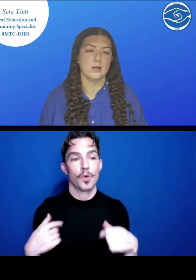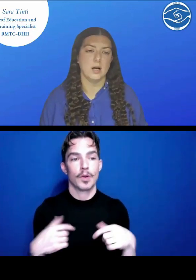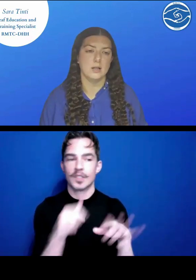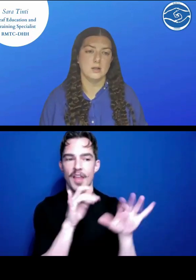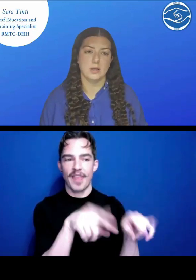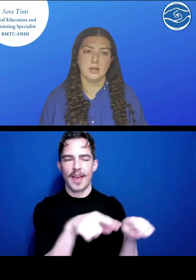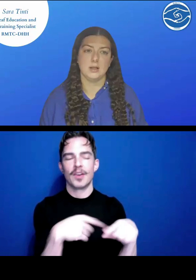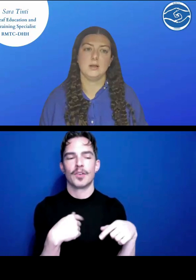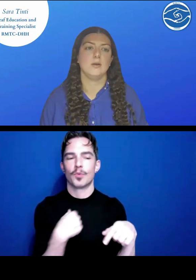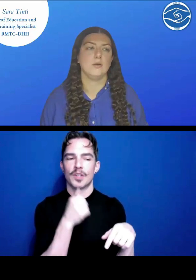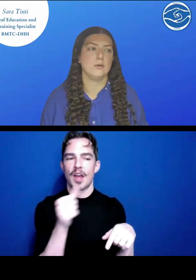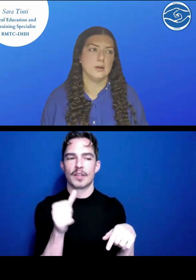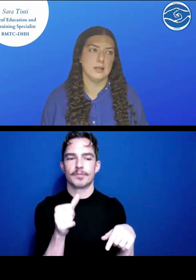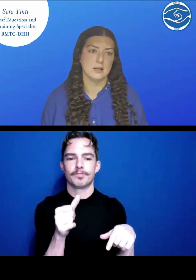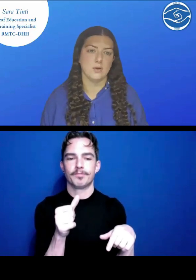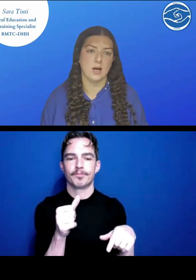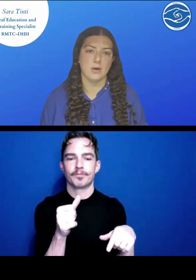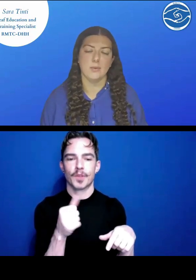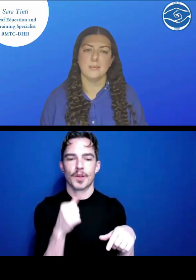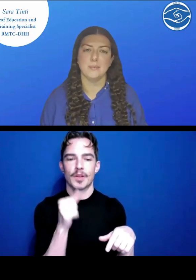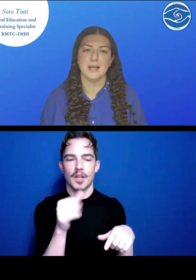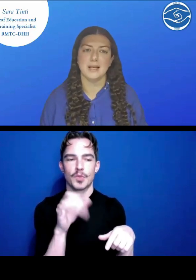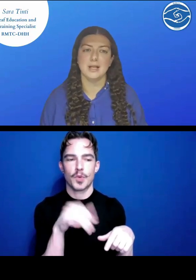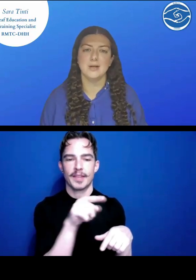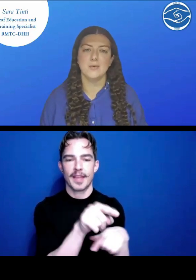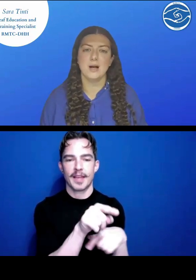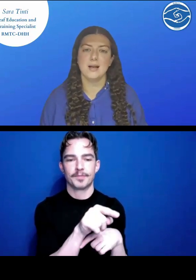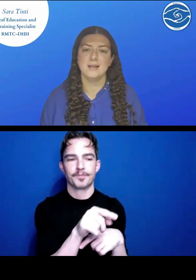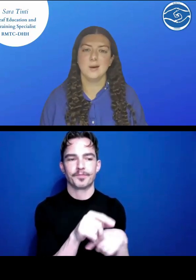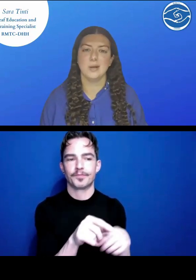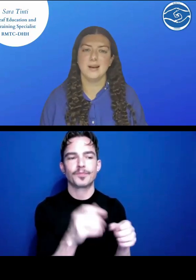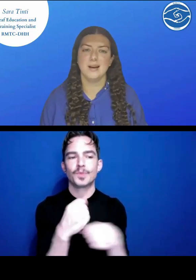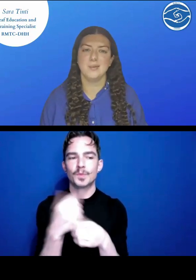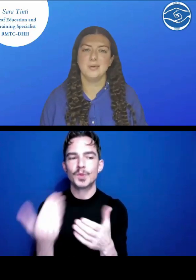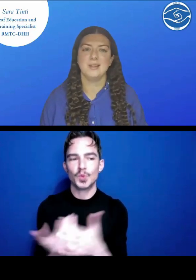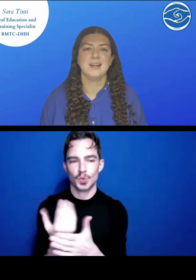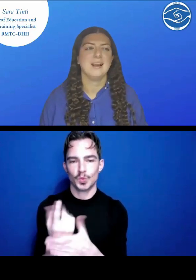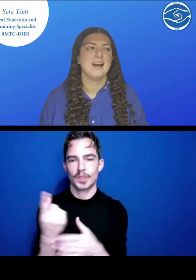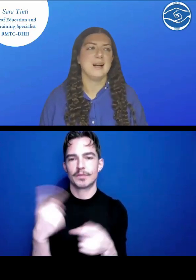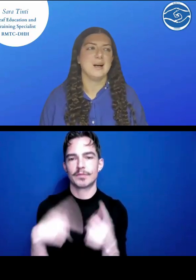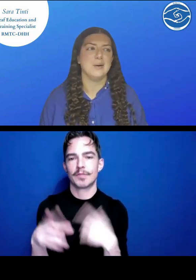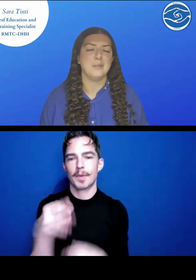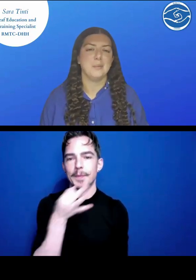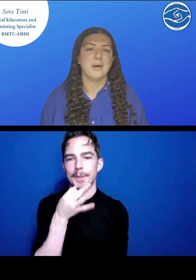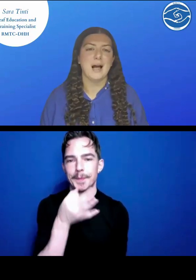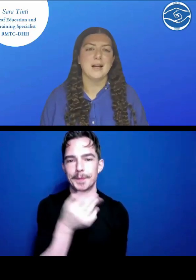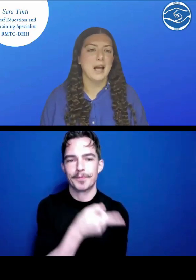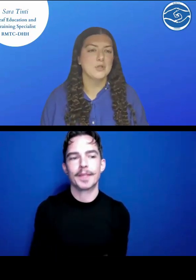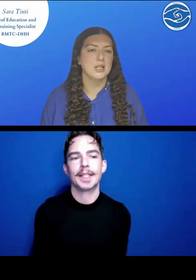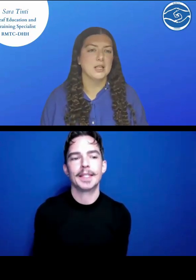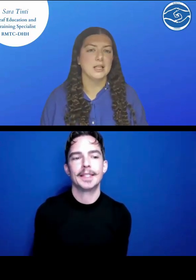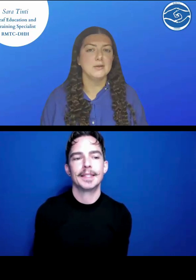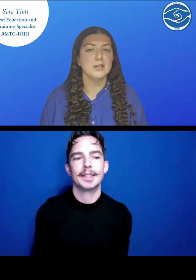We are not doing this loan library. We're making a new one coming up. But how to caption in